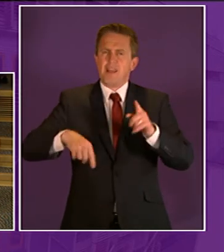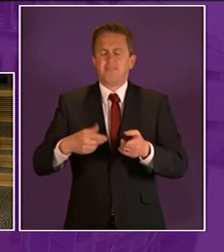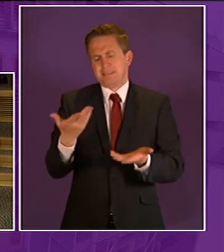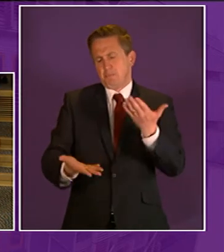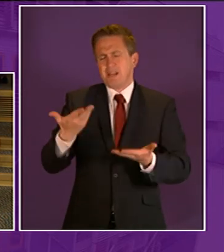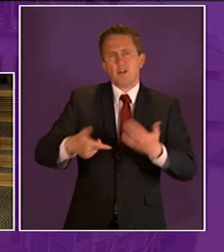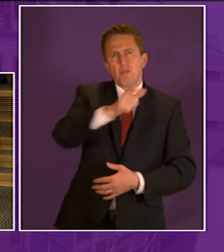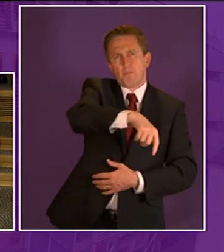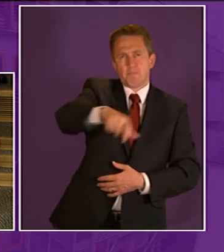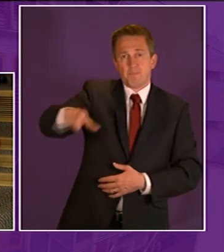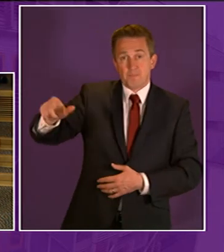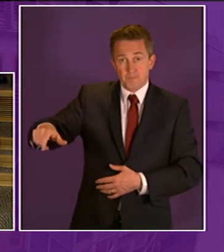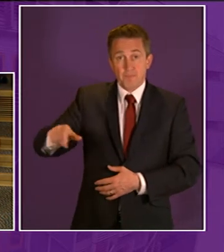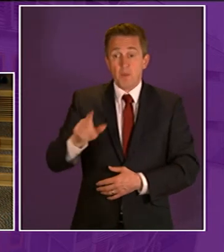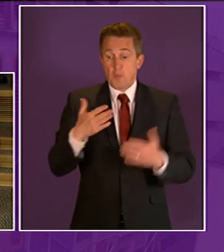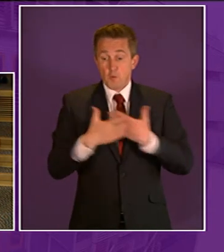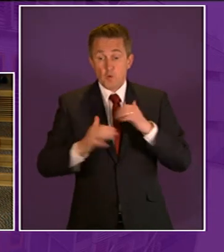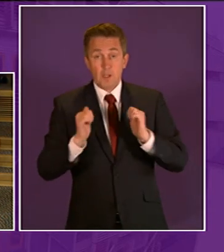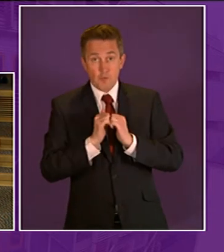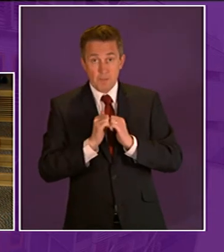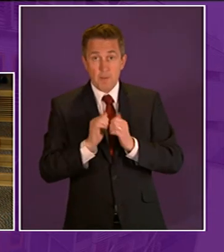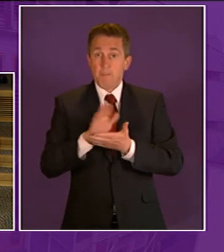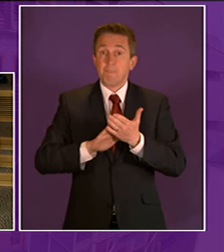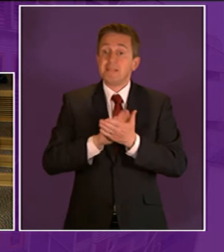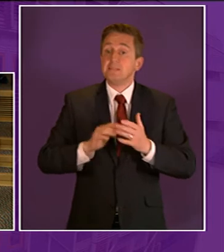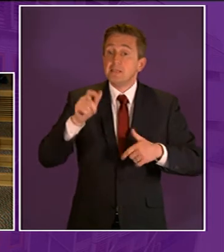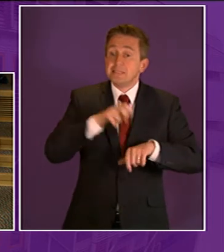the agreement that has already been reached will see all unpromoted lecturing staff receive